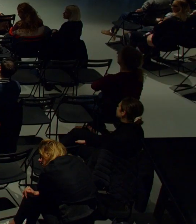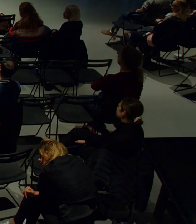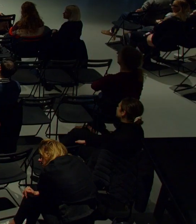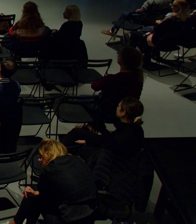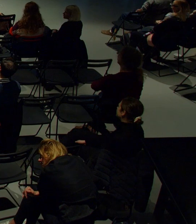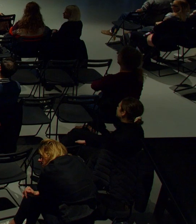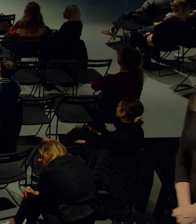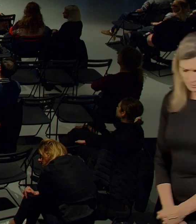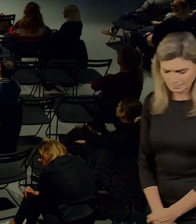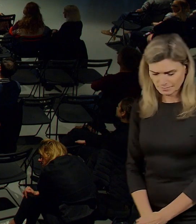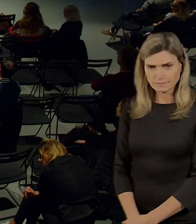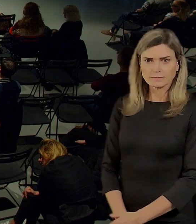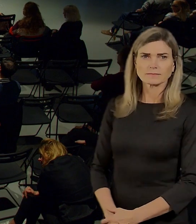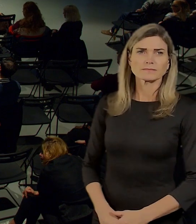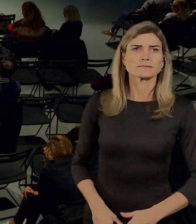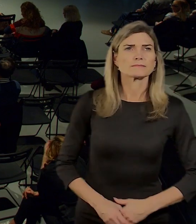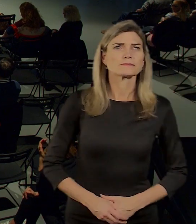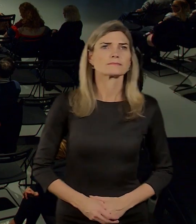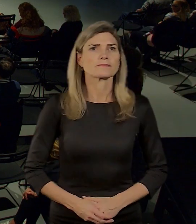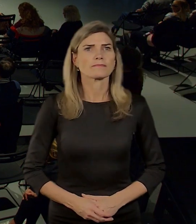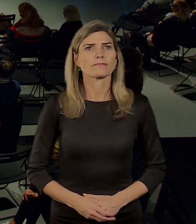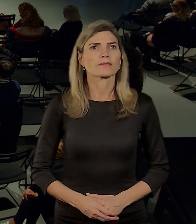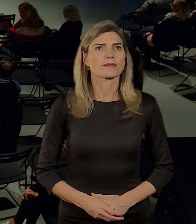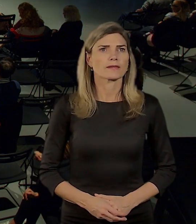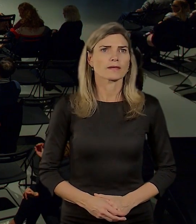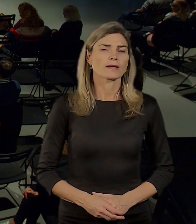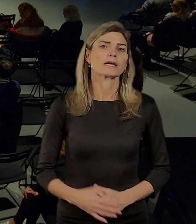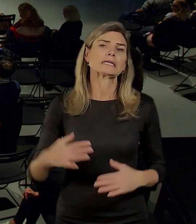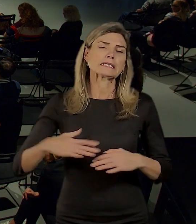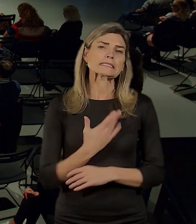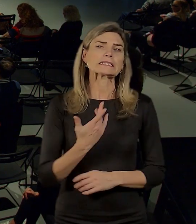we can partly say that we probably have affordable housing. Although I understand